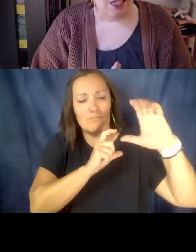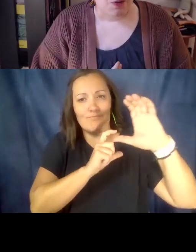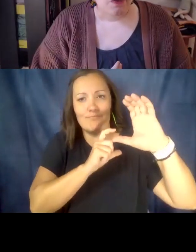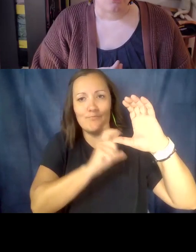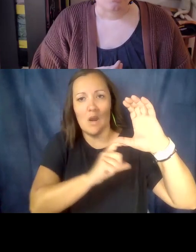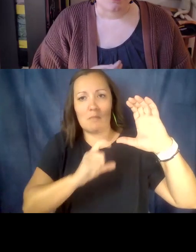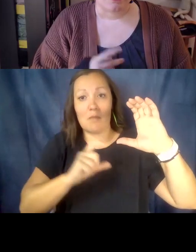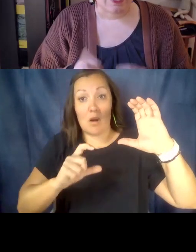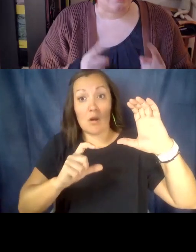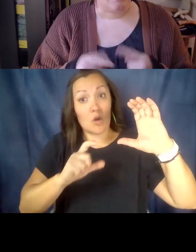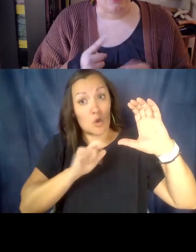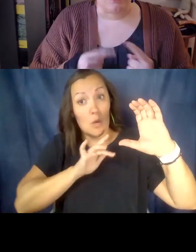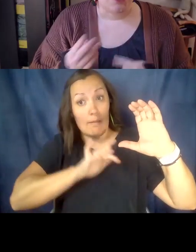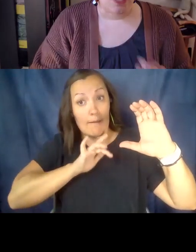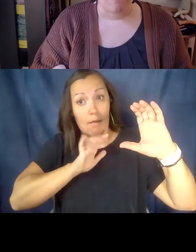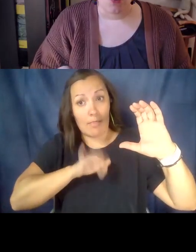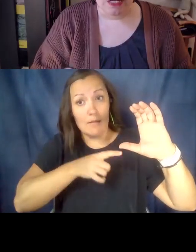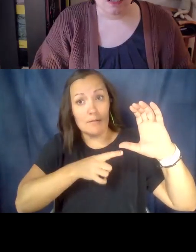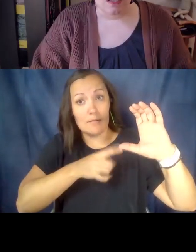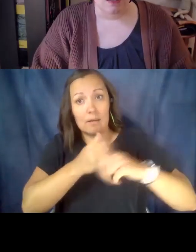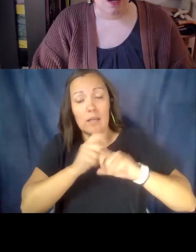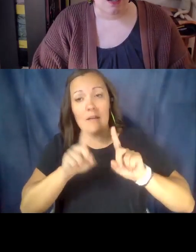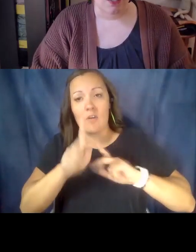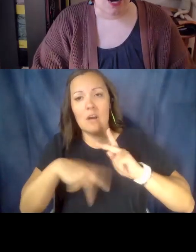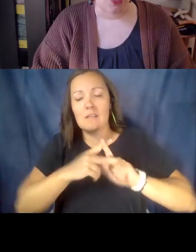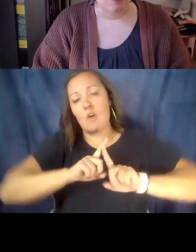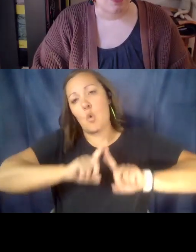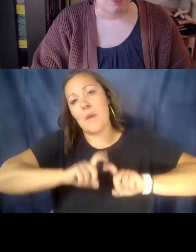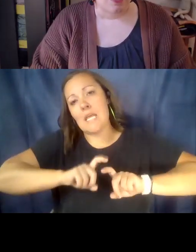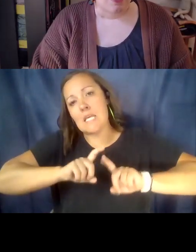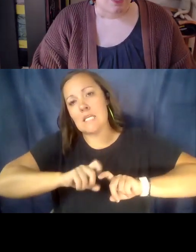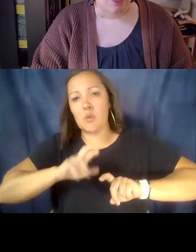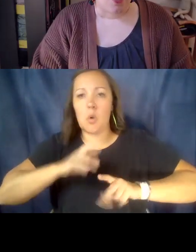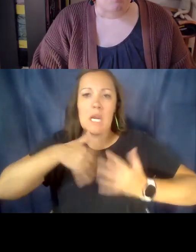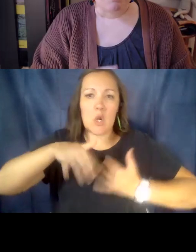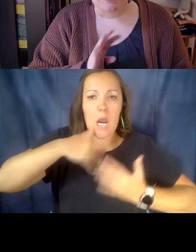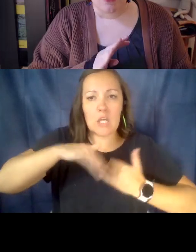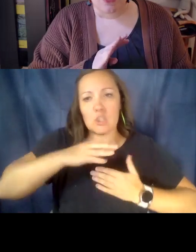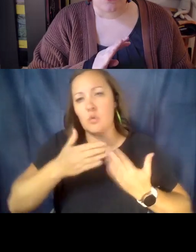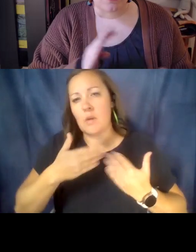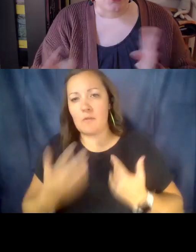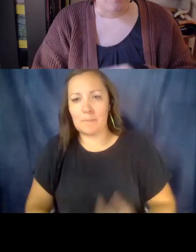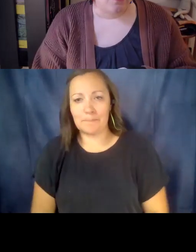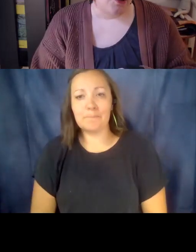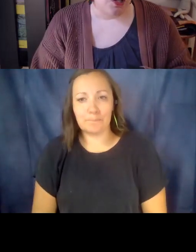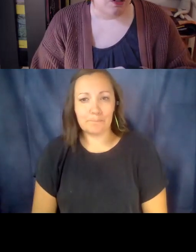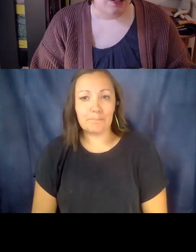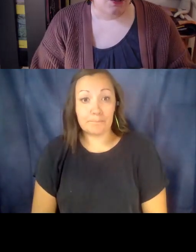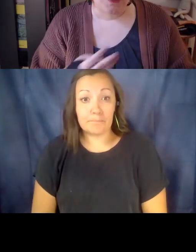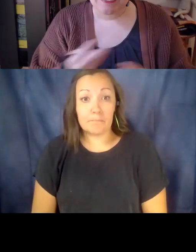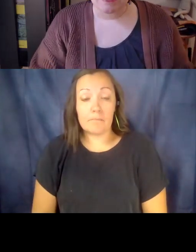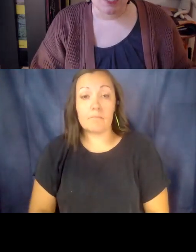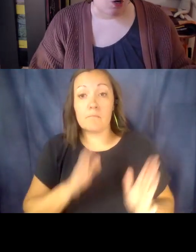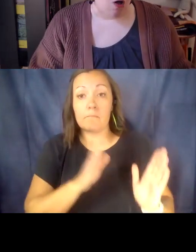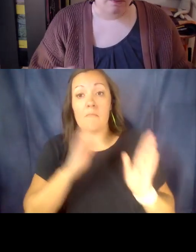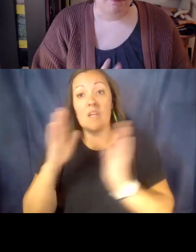tap on those and get little quiz interactions on the red shifted version you can't see them at all,